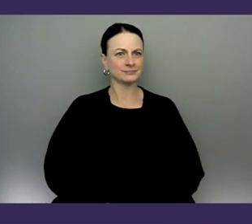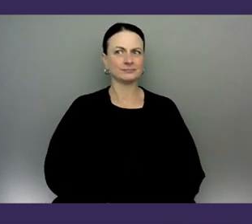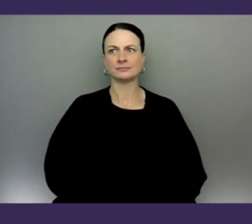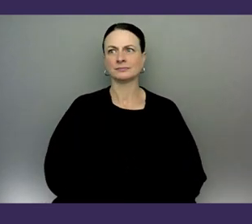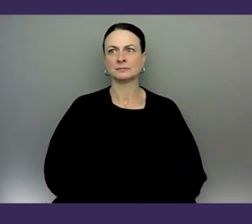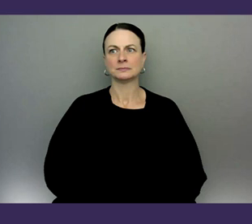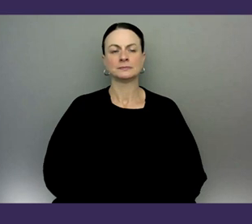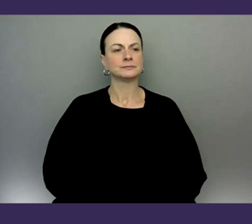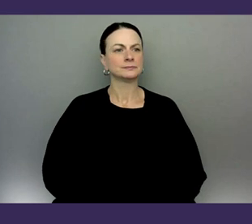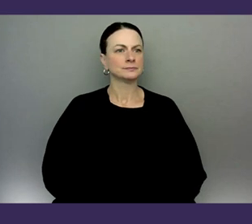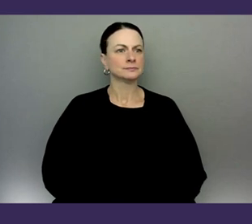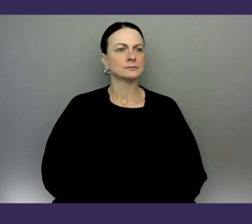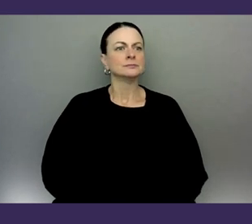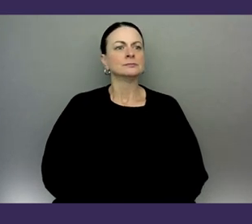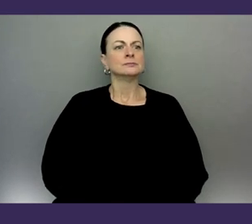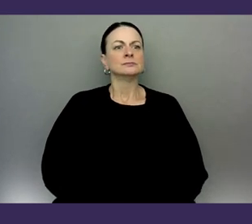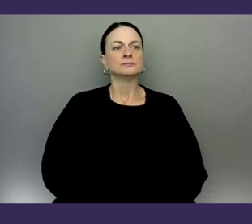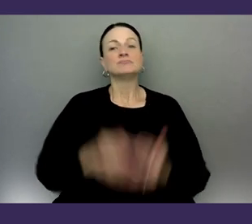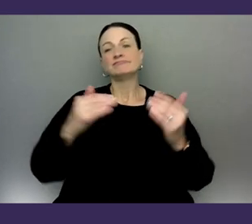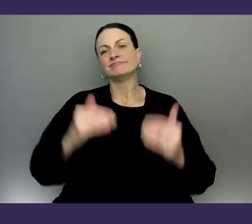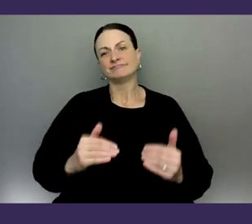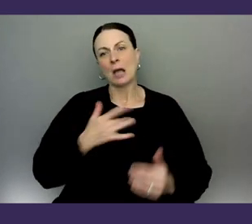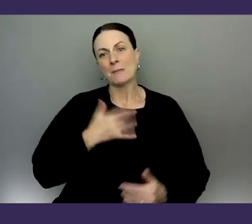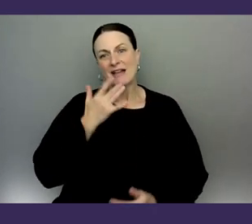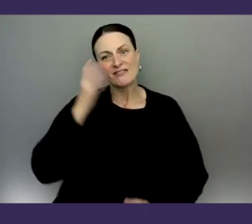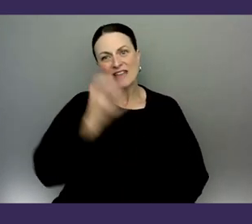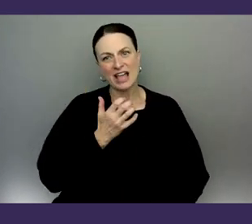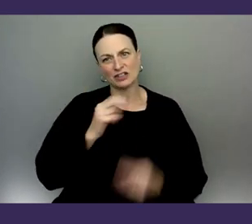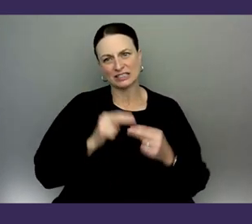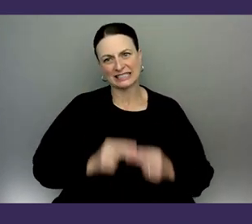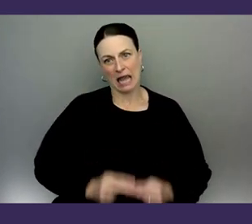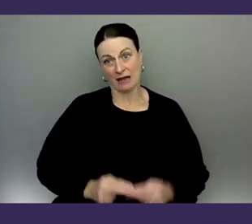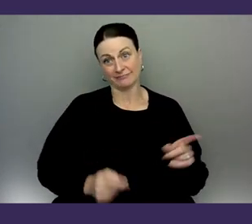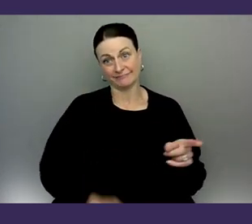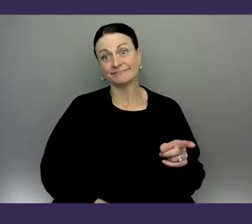Okay, so this is probably my favorite slide in this entire presentation,